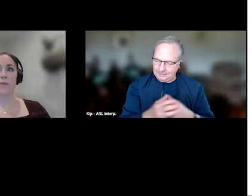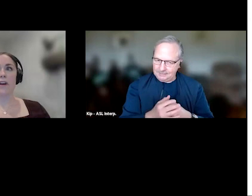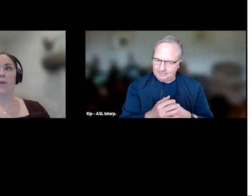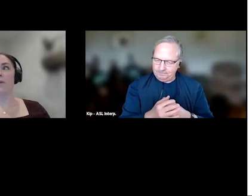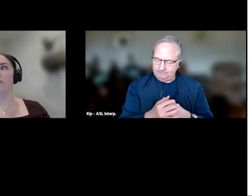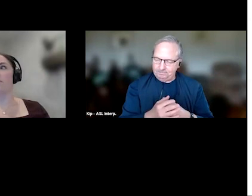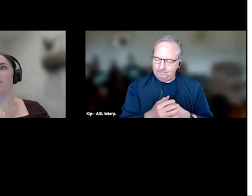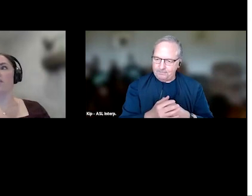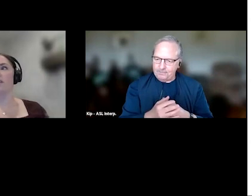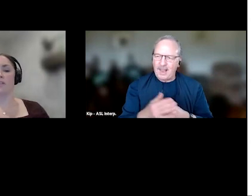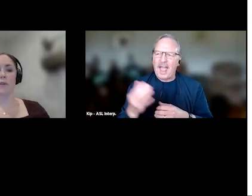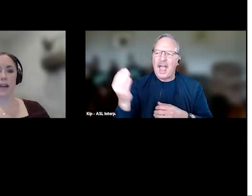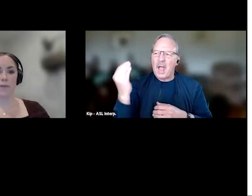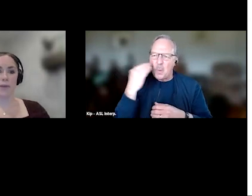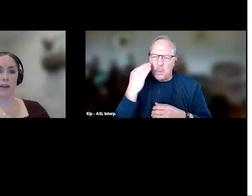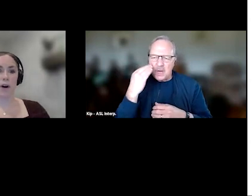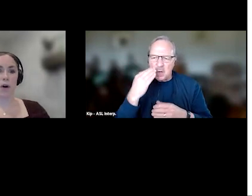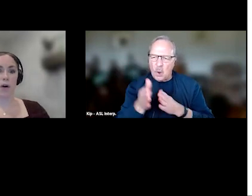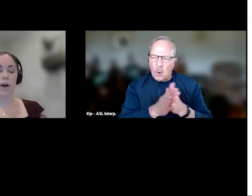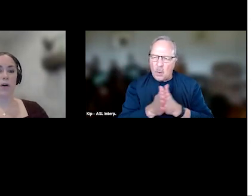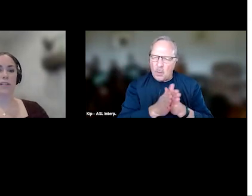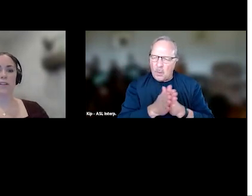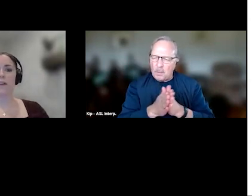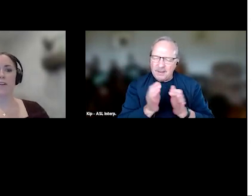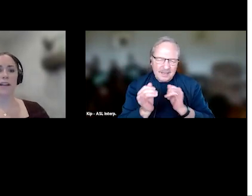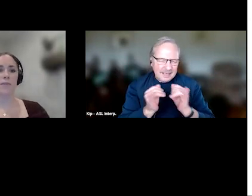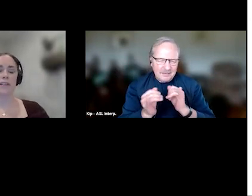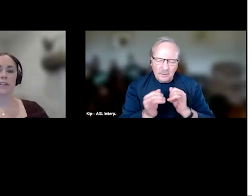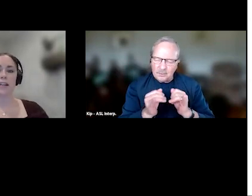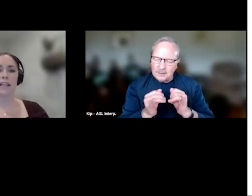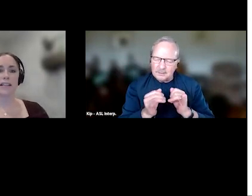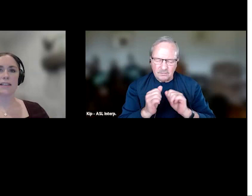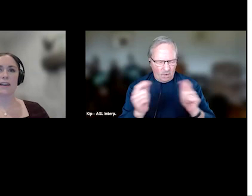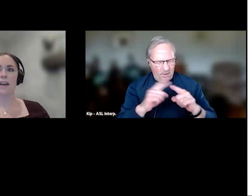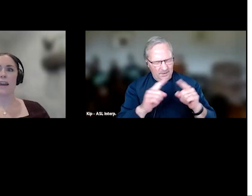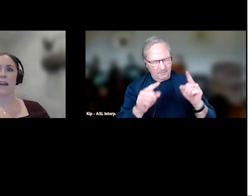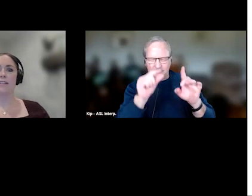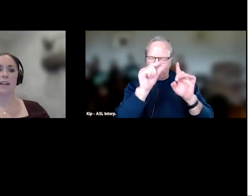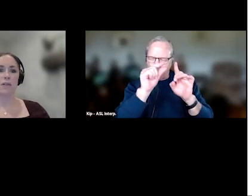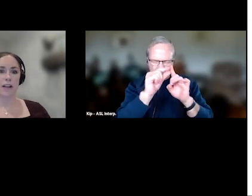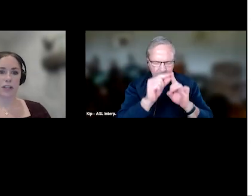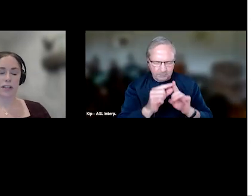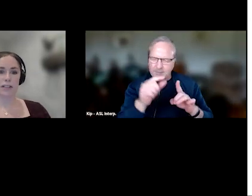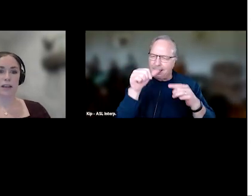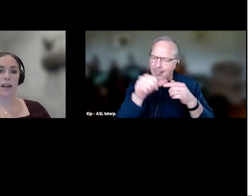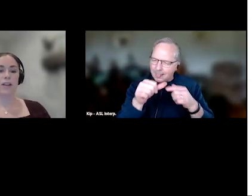And we know motivational interviewing comes with like a whole host of acronyms, and techniques, and interventions,